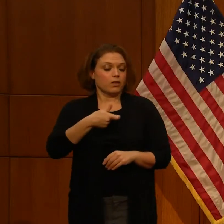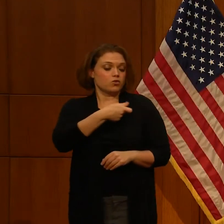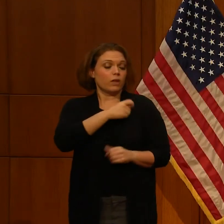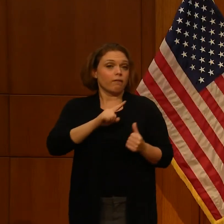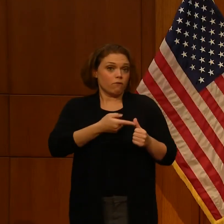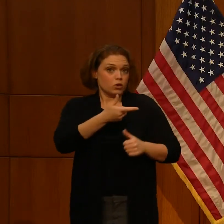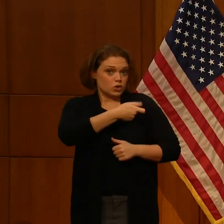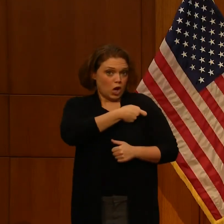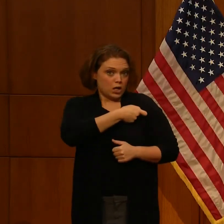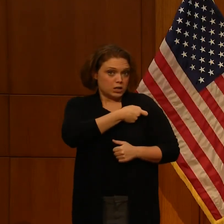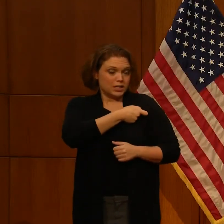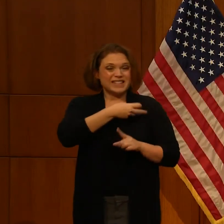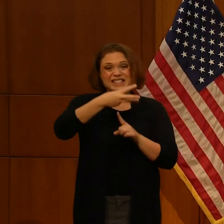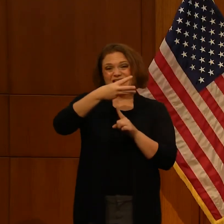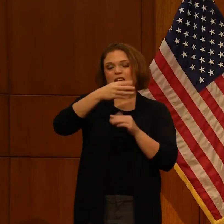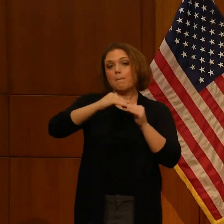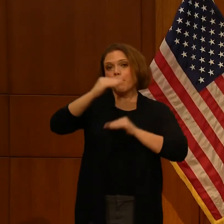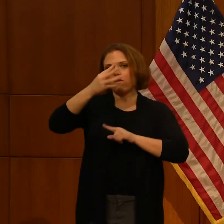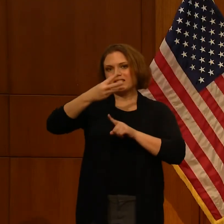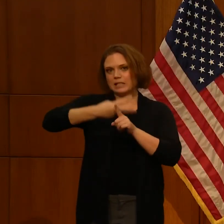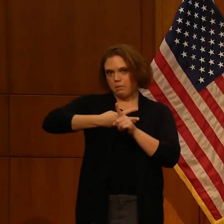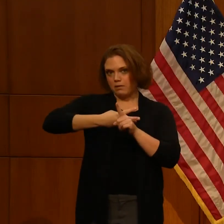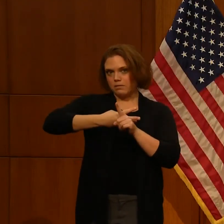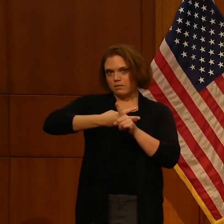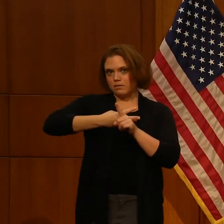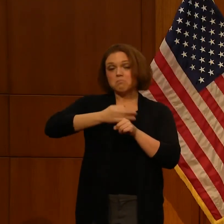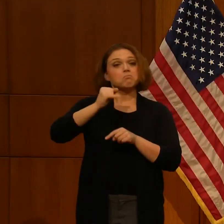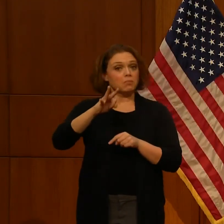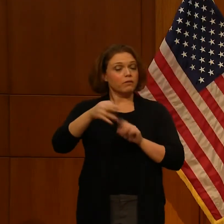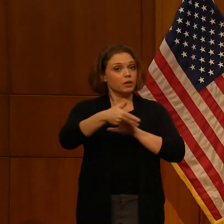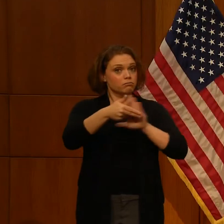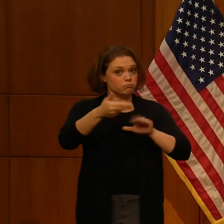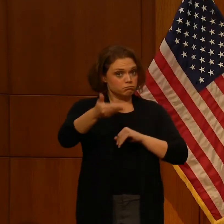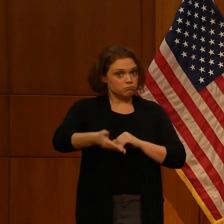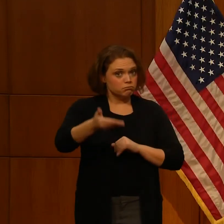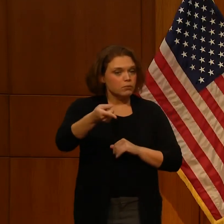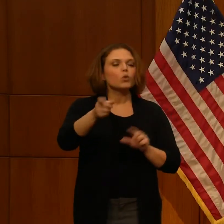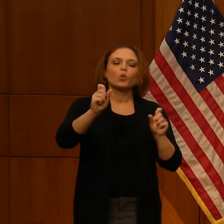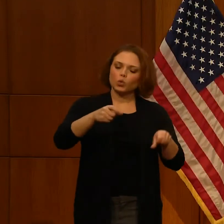INITIAL SHOT SIX MONTHS AGO OR